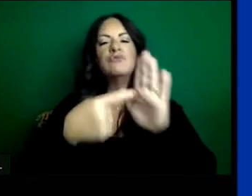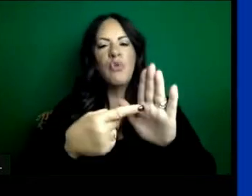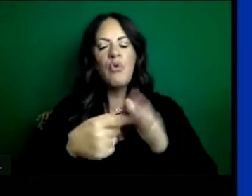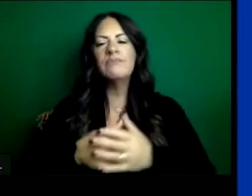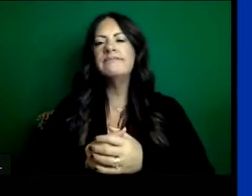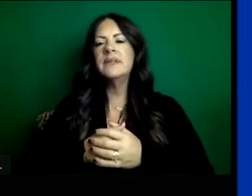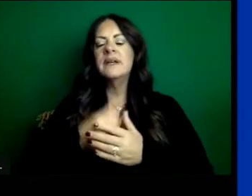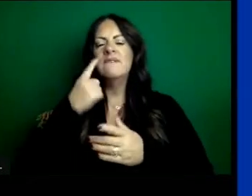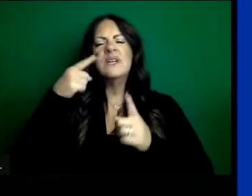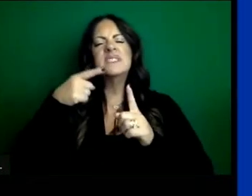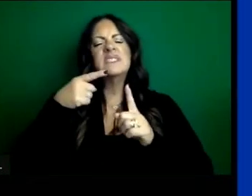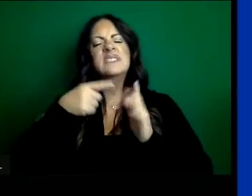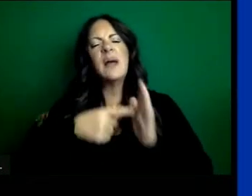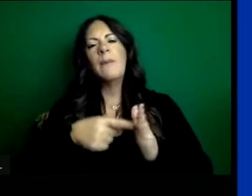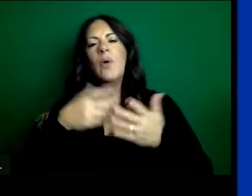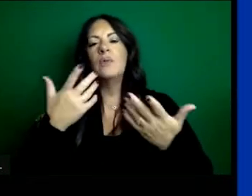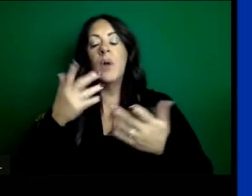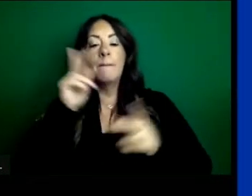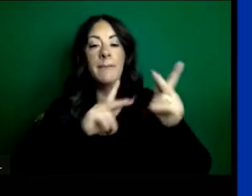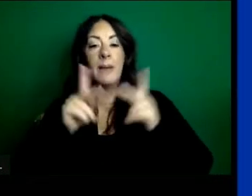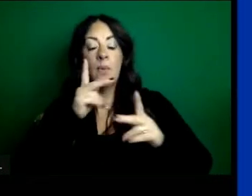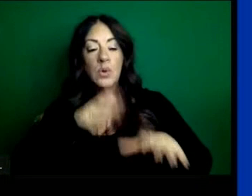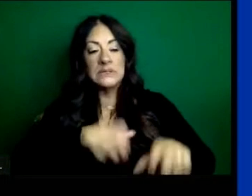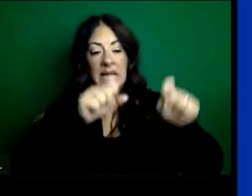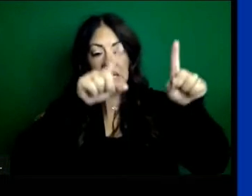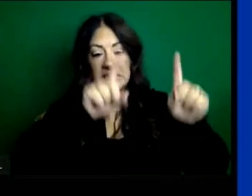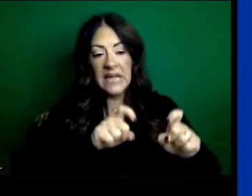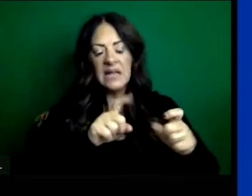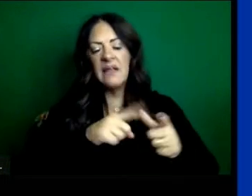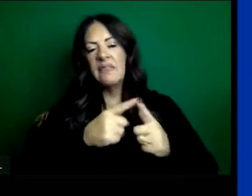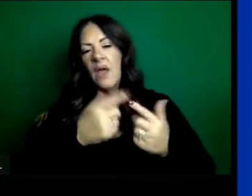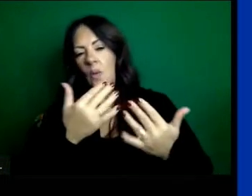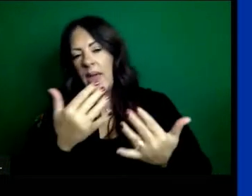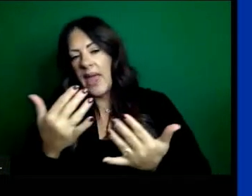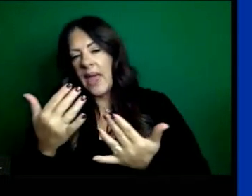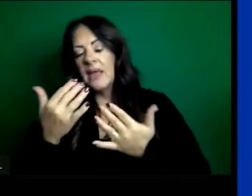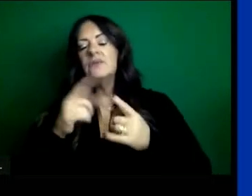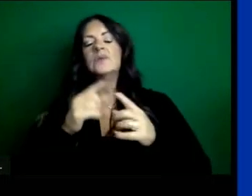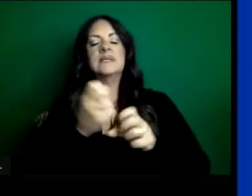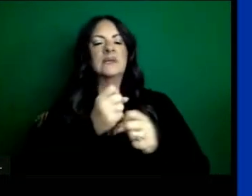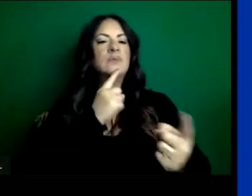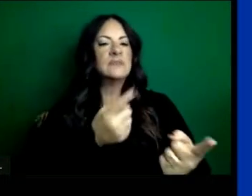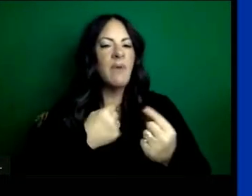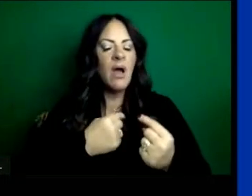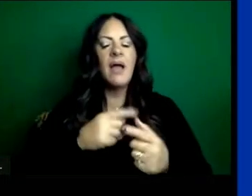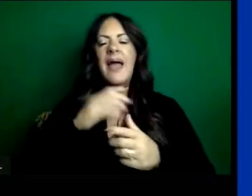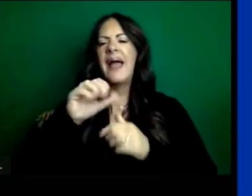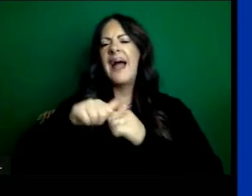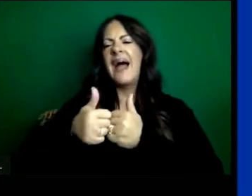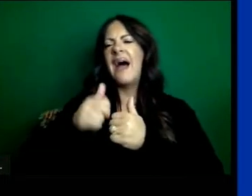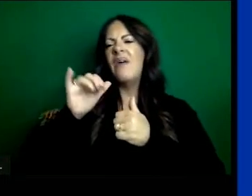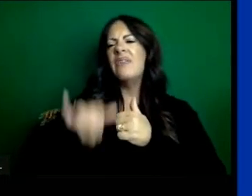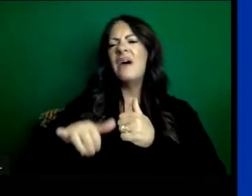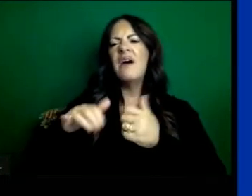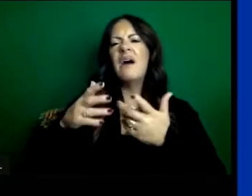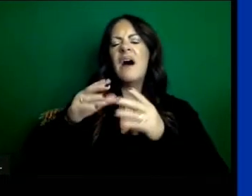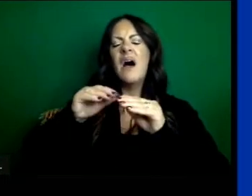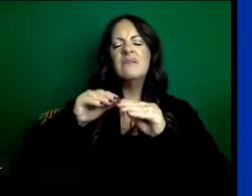IT COMES IN A LITTLE LATE BUT WE ARE ABLE TO ATTR IB UTE ON A SPECIFIC DAY WHEN A TEST WAS